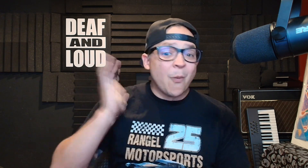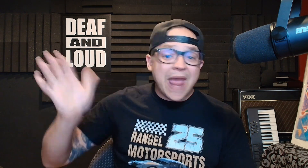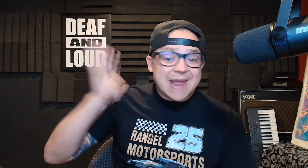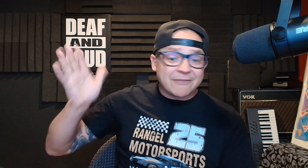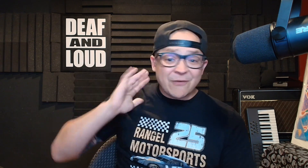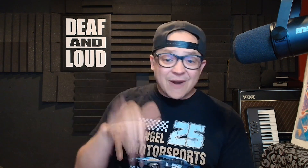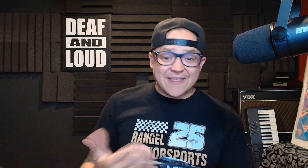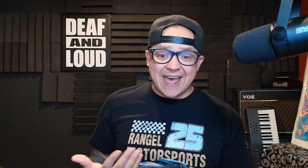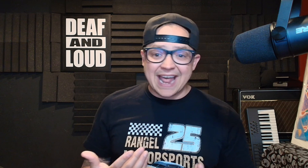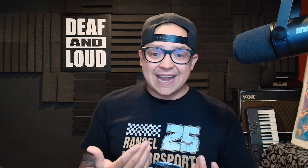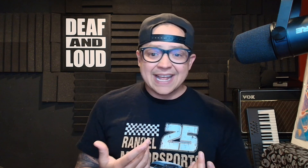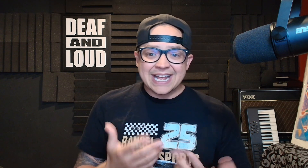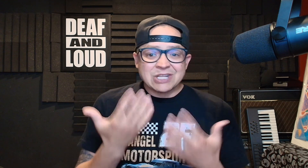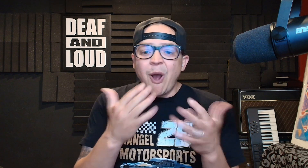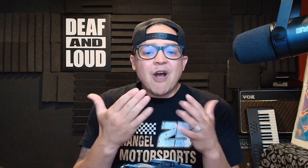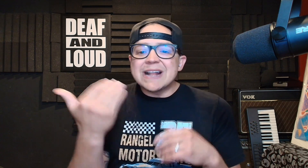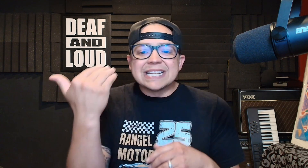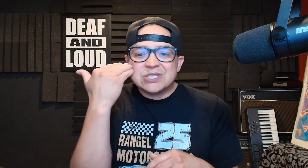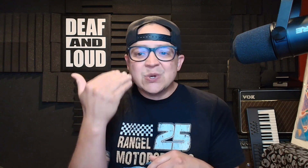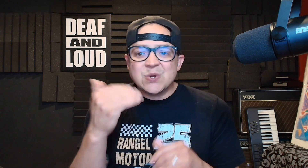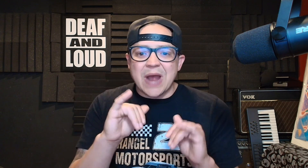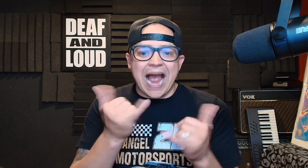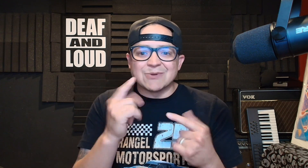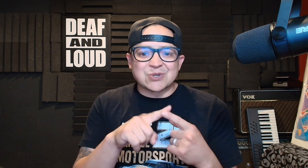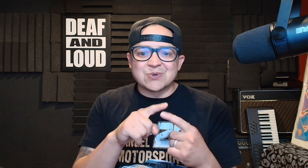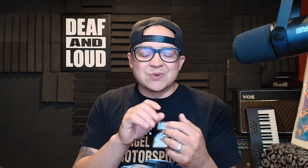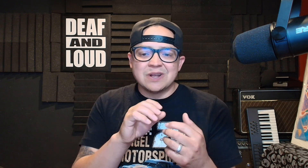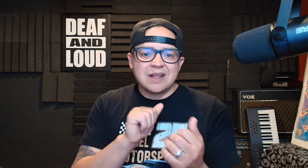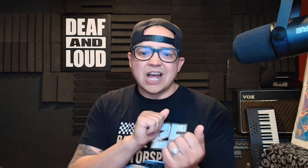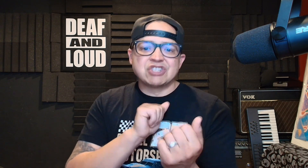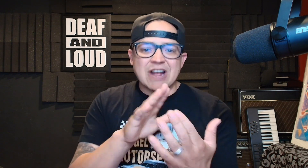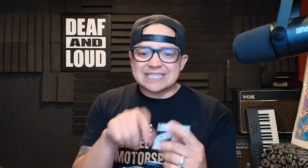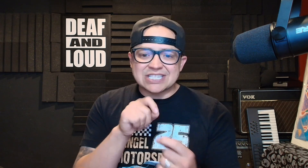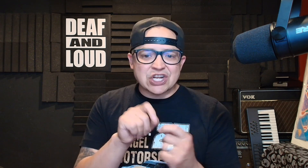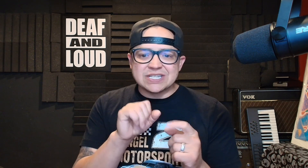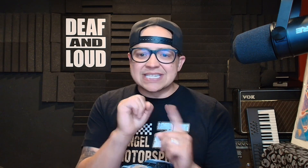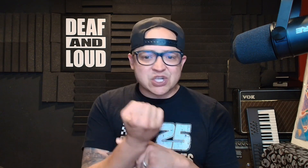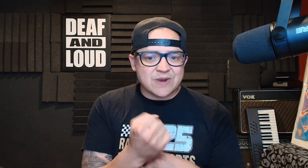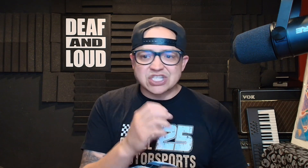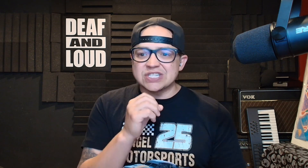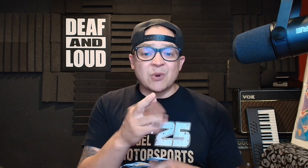way before that. You already knew how to address certain situations,